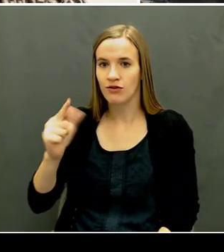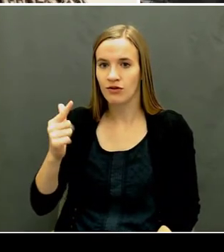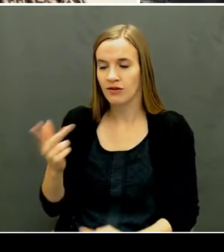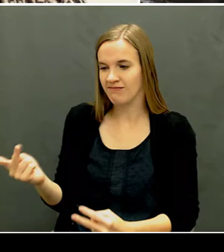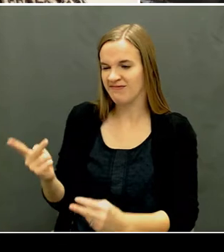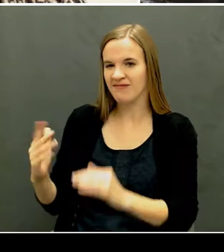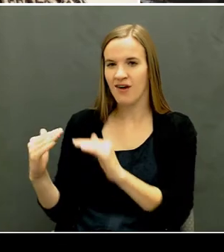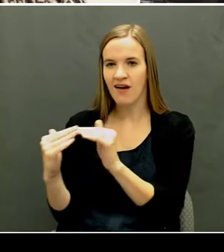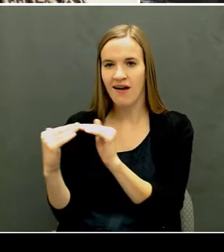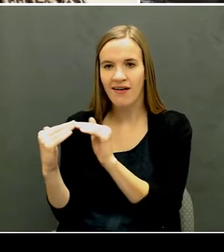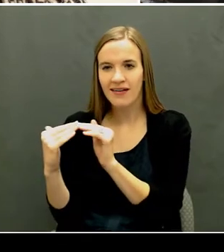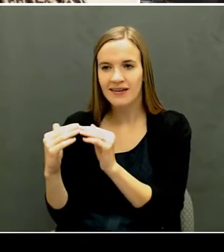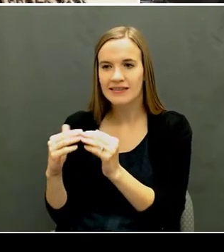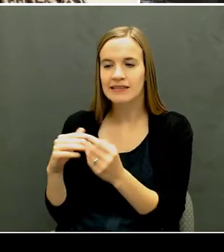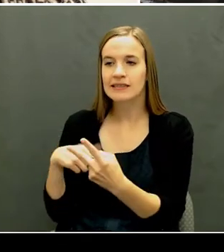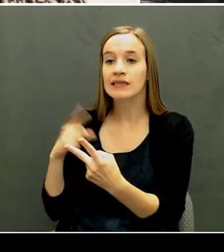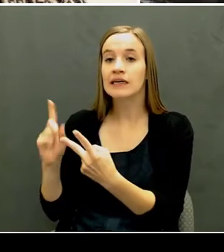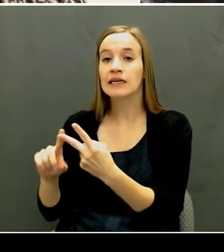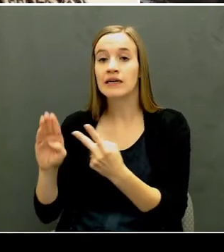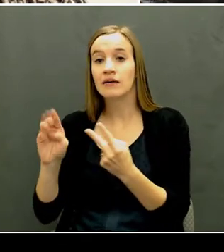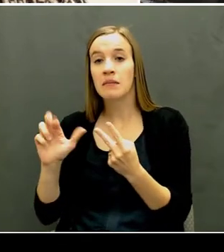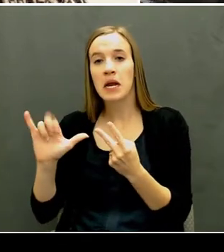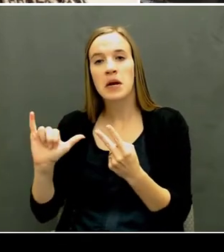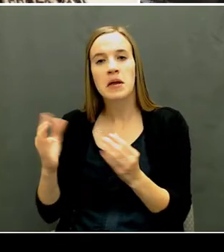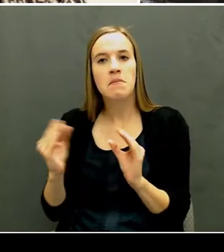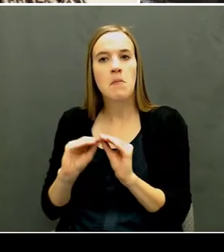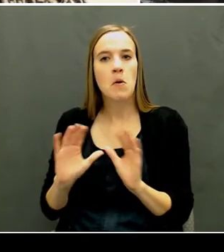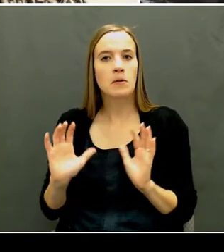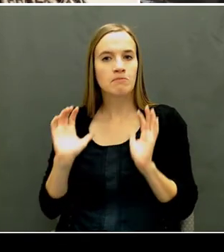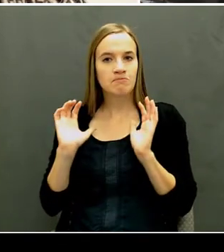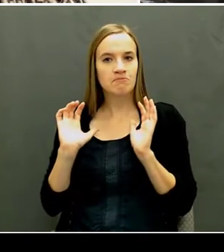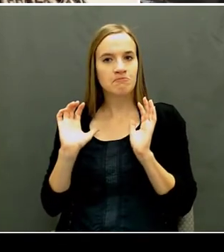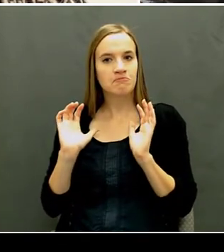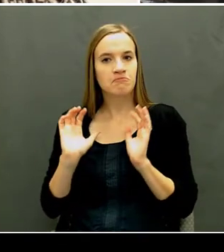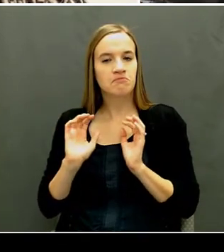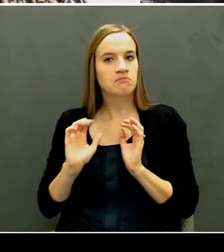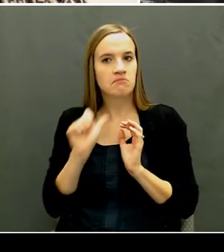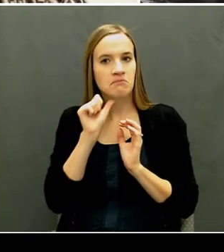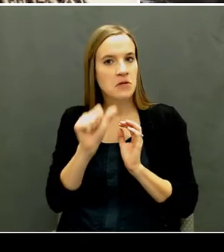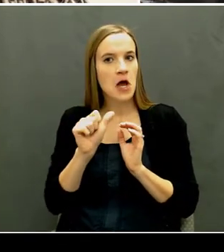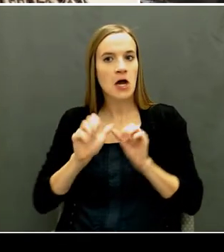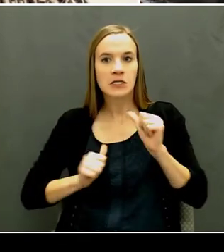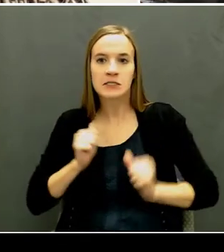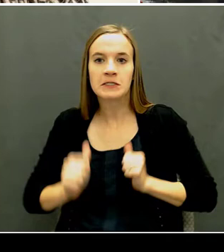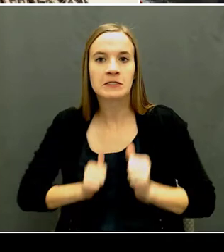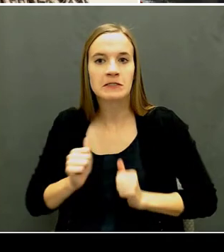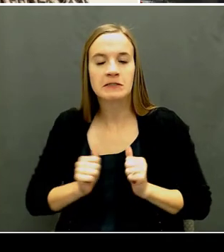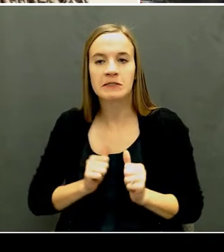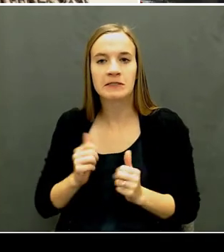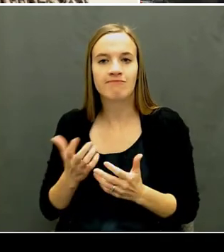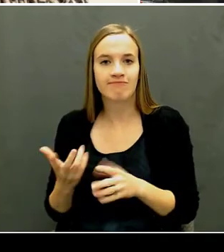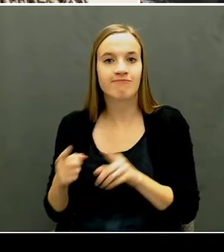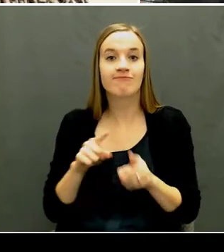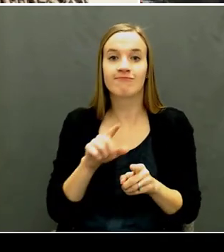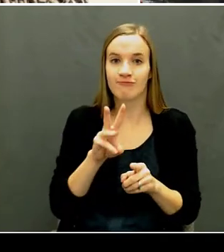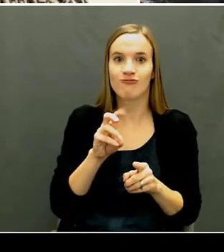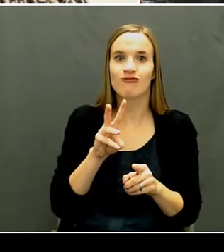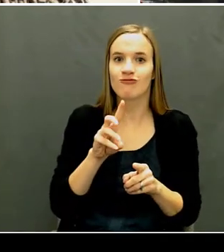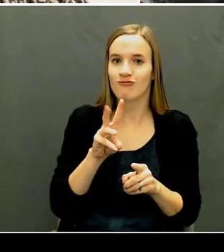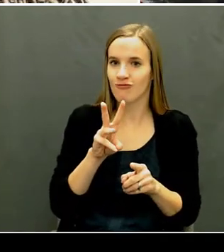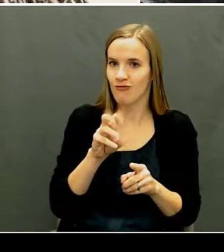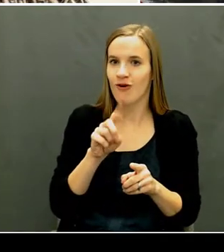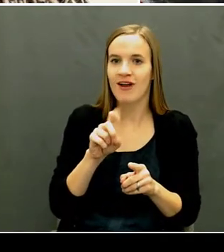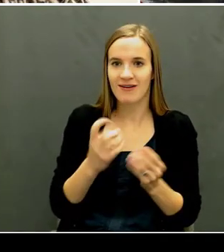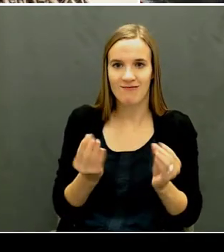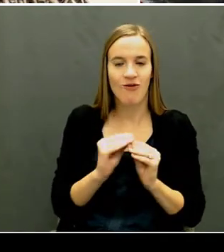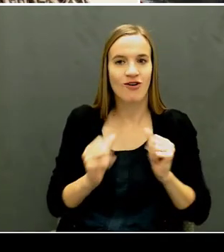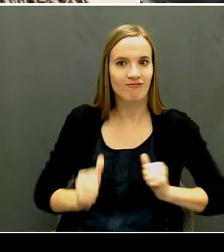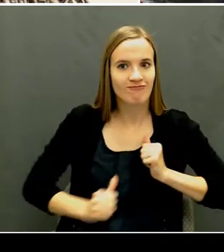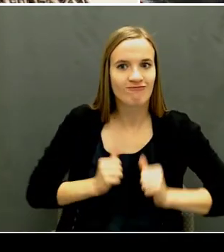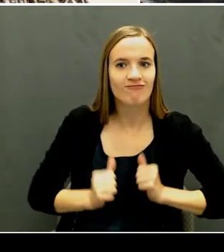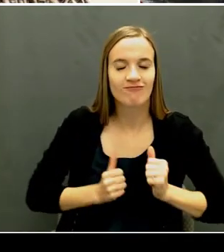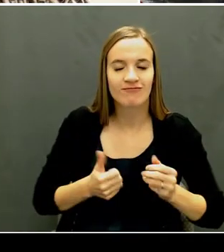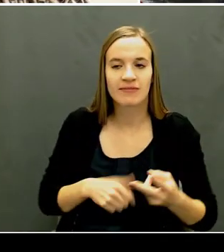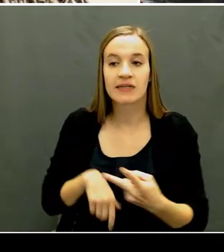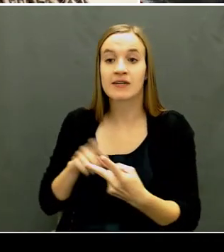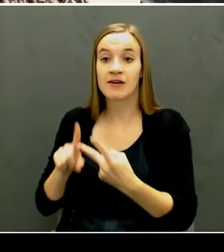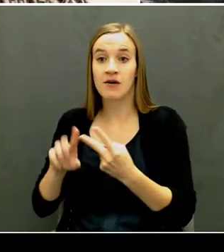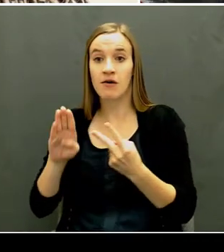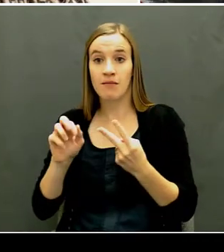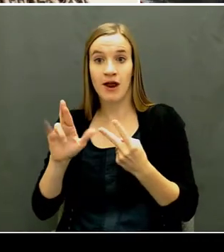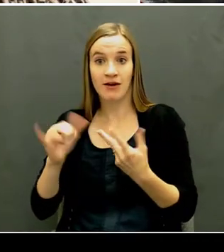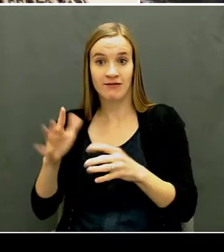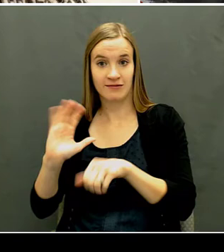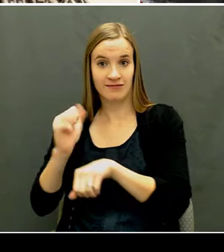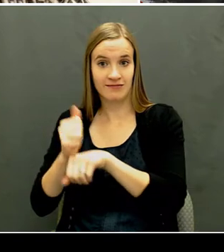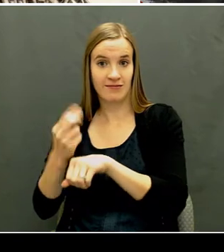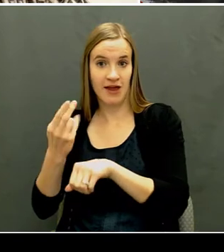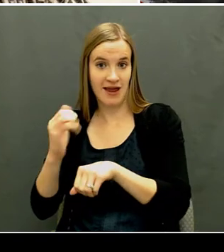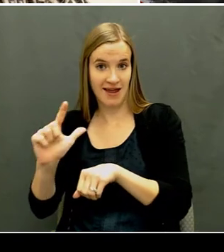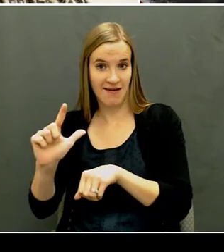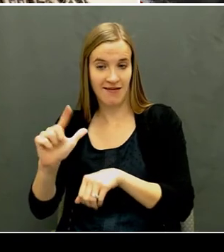far as Direct Action. And so Wade started HAIL and my first job out there inColorado actually was